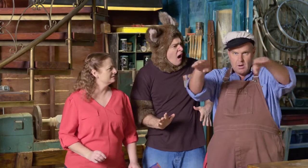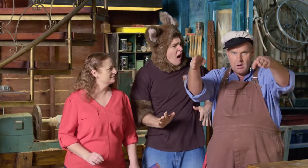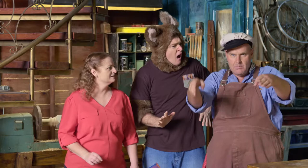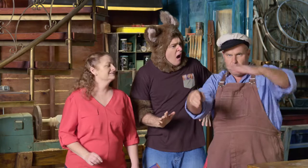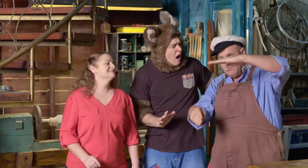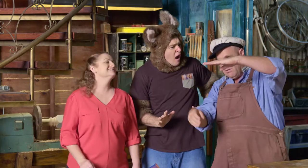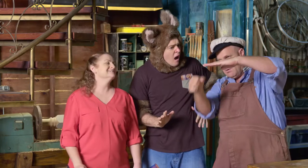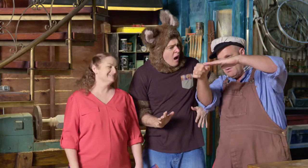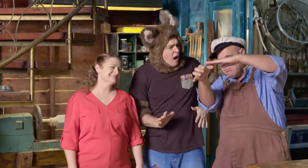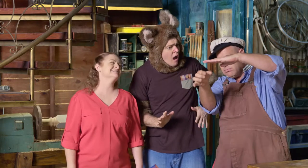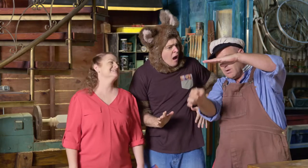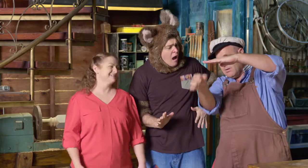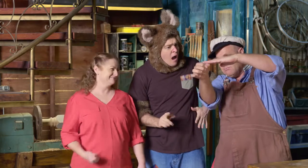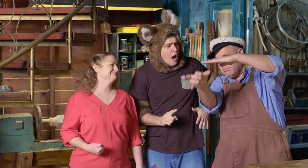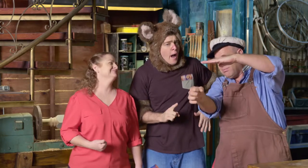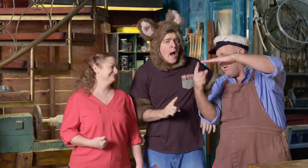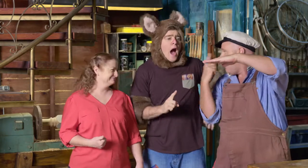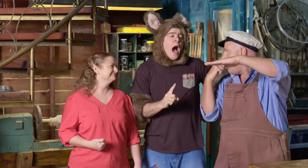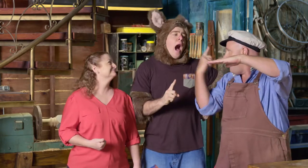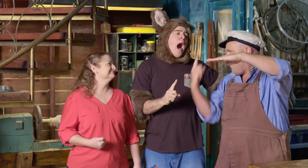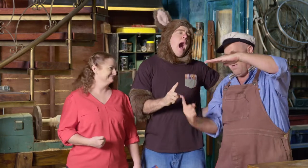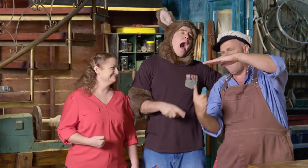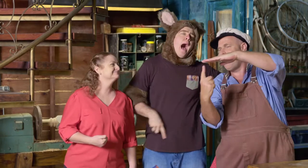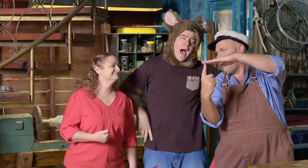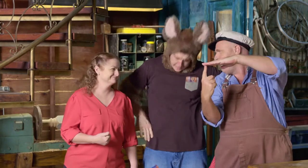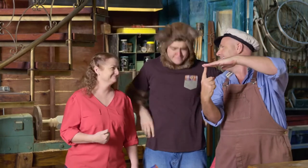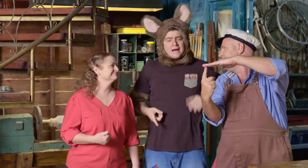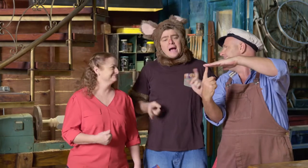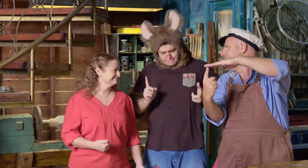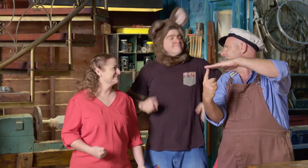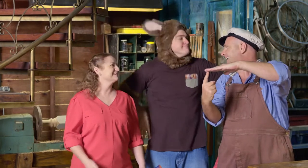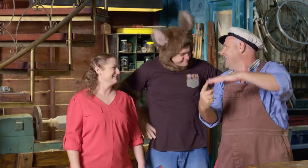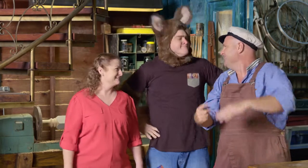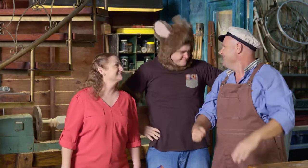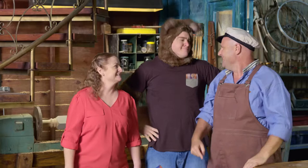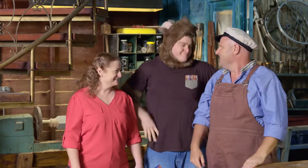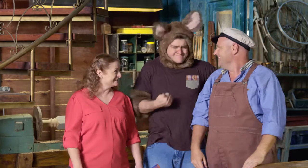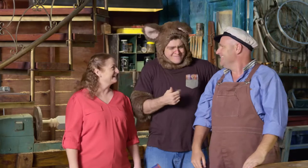Not a leg that you walk on. A table leg. Oh, OK.